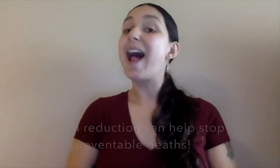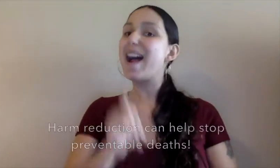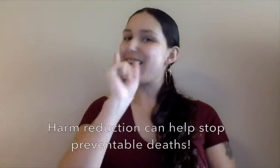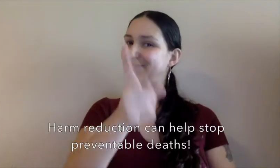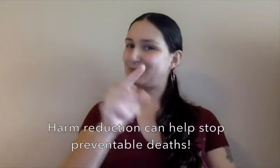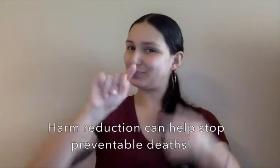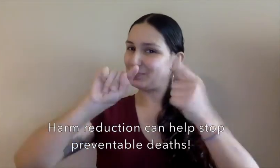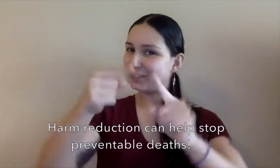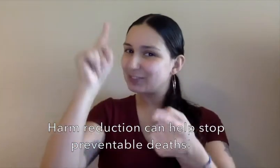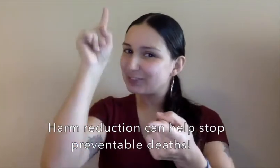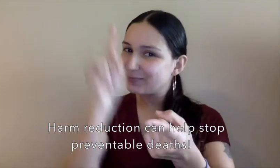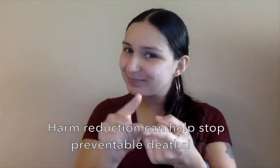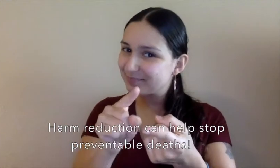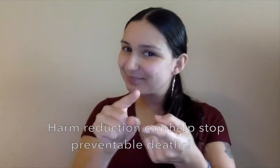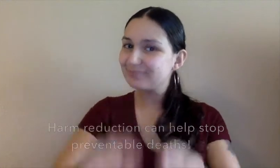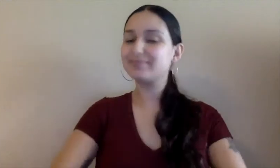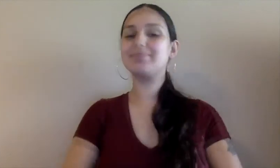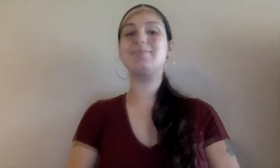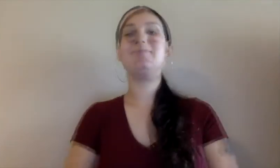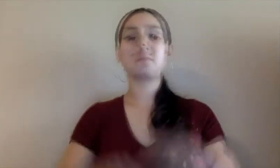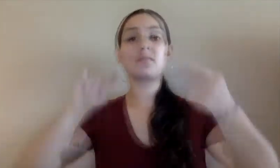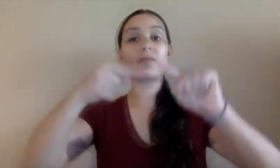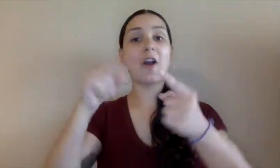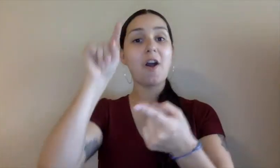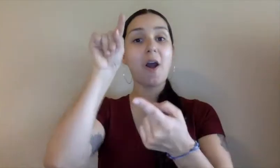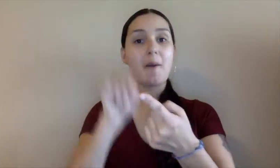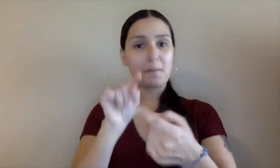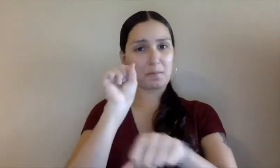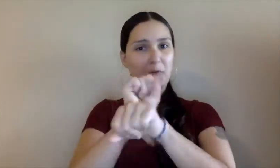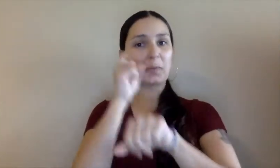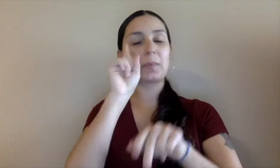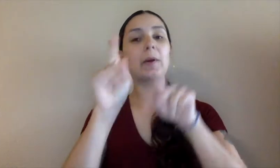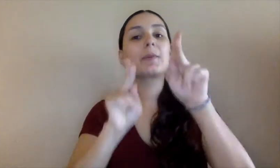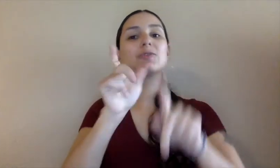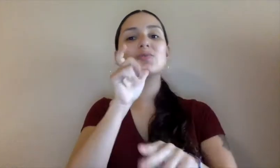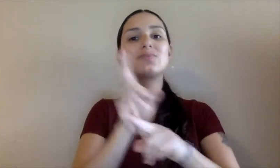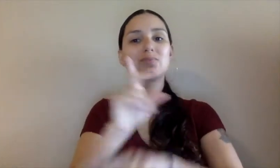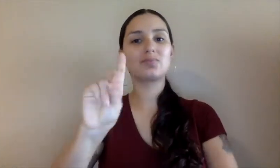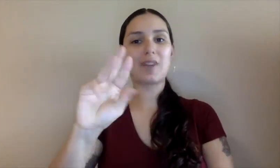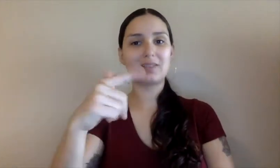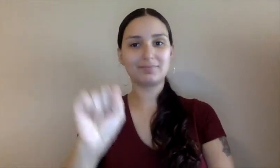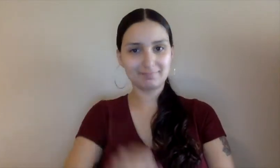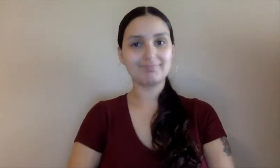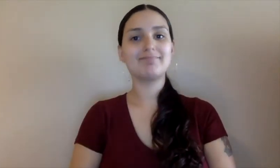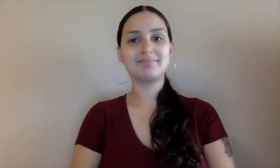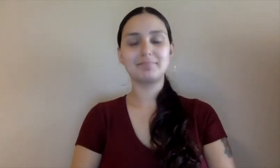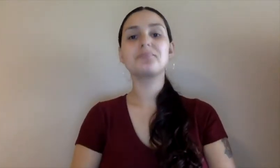Through harm reduction! Harm reduction works for people who use drugs.